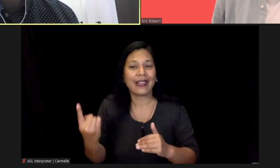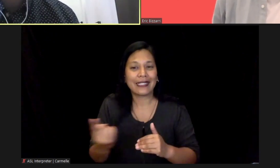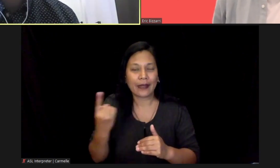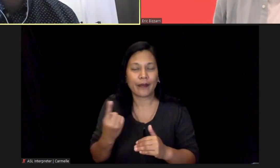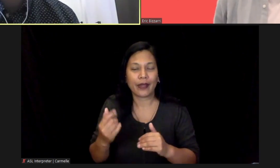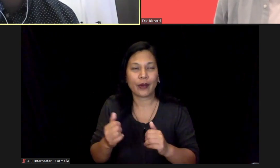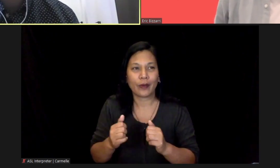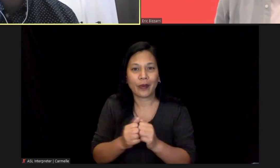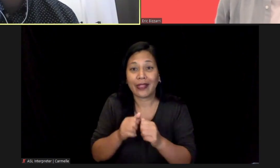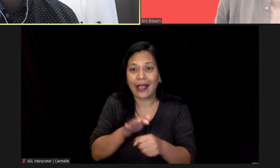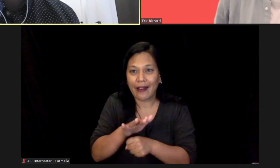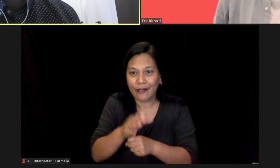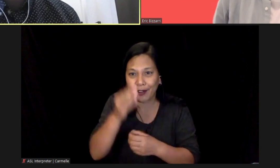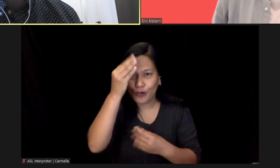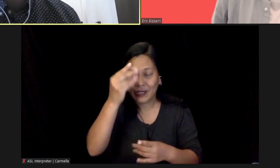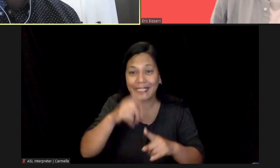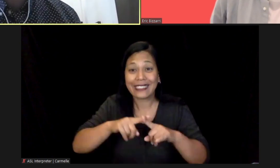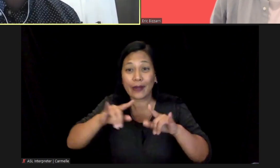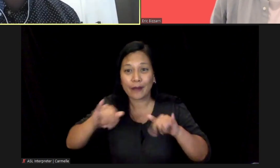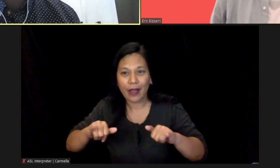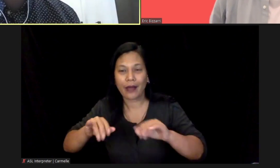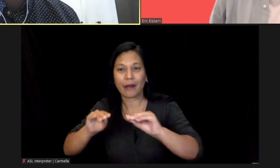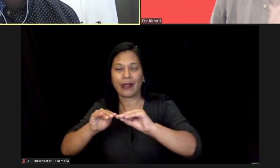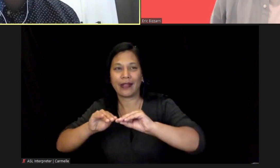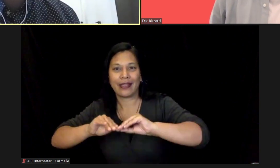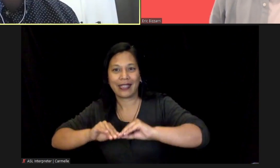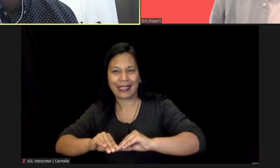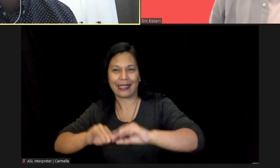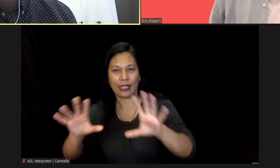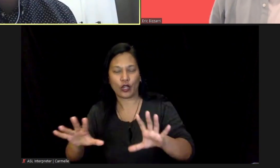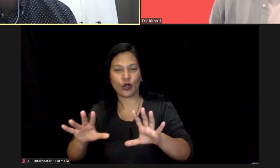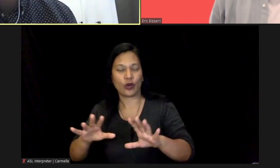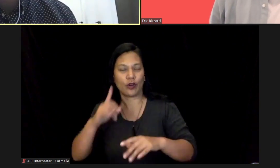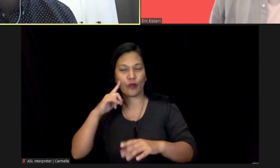It's really difficult because again, you know, you're not writing for a homogenous audience.